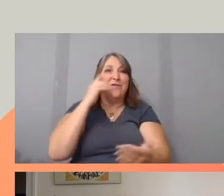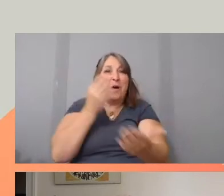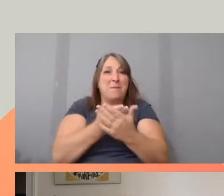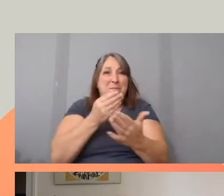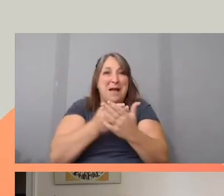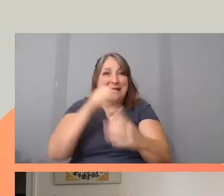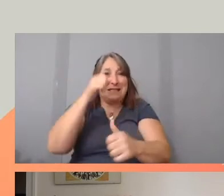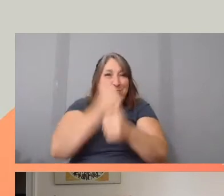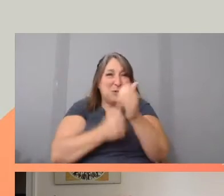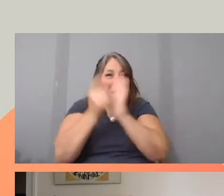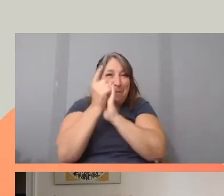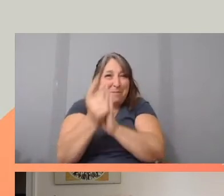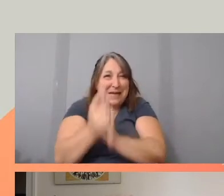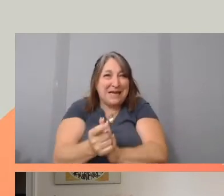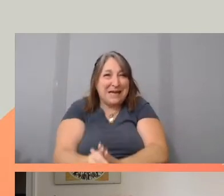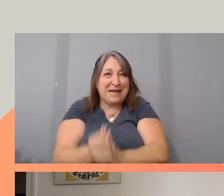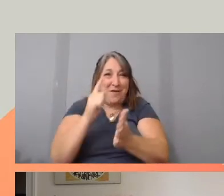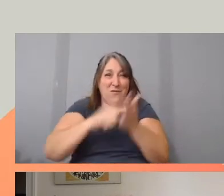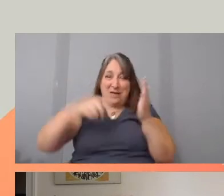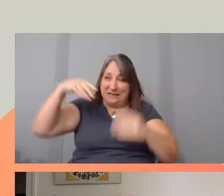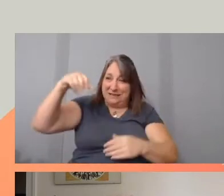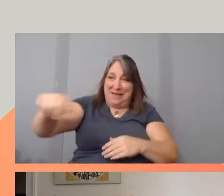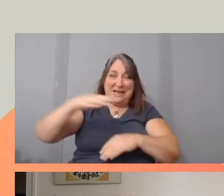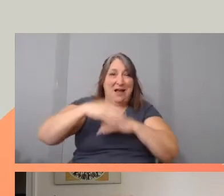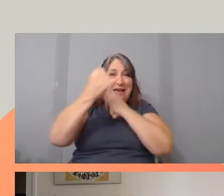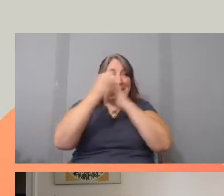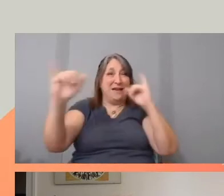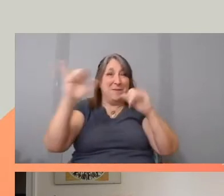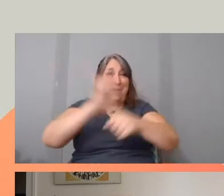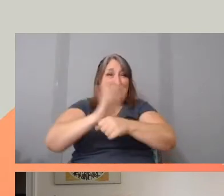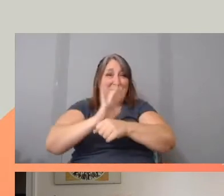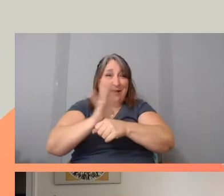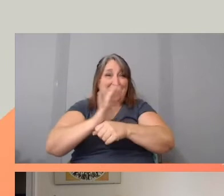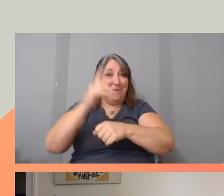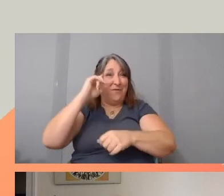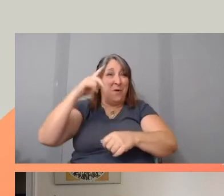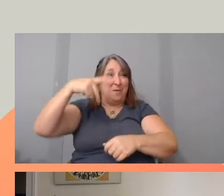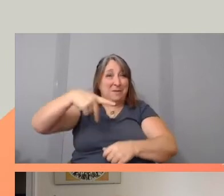of like what's spent on an independent film that goes to public media versus probably what's spent